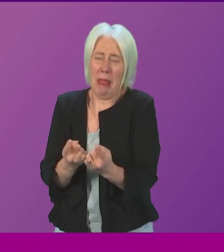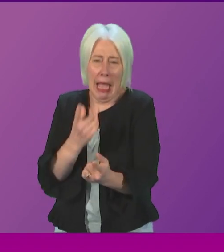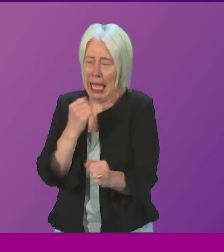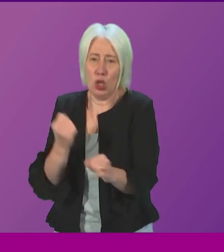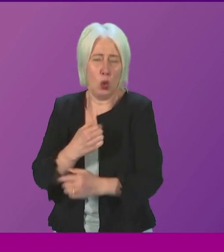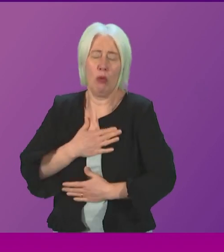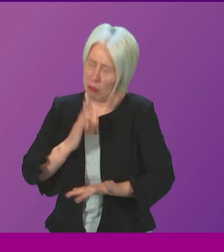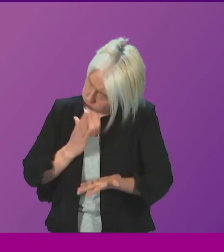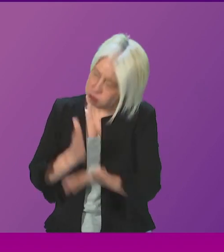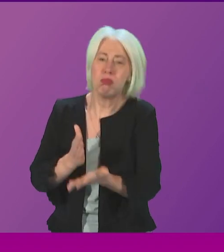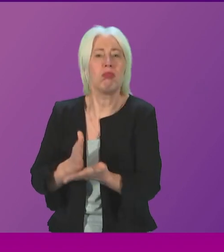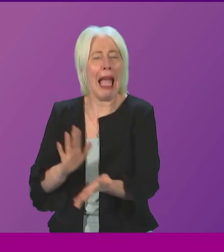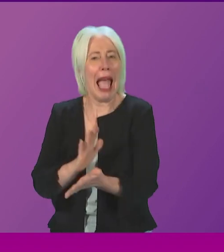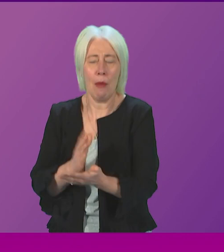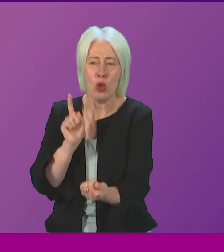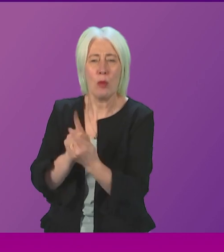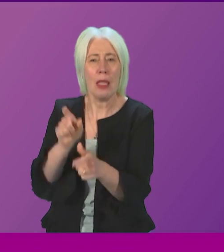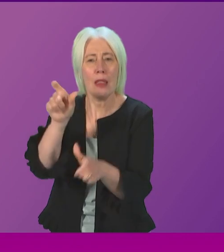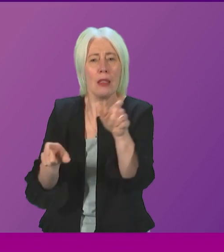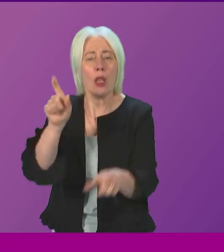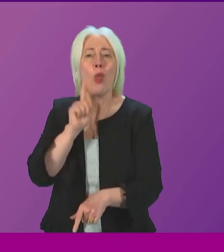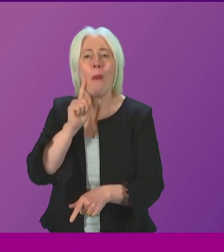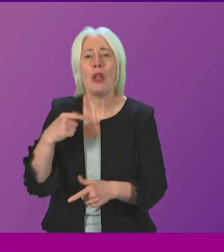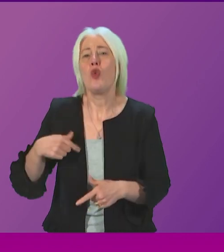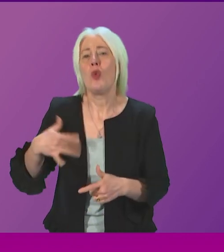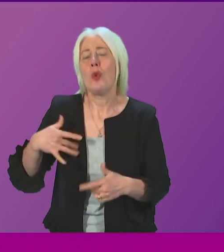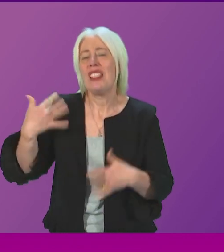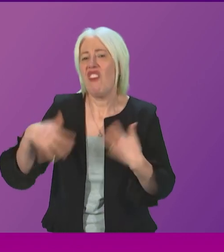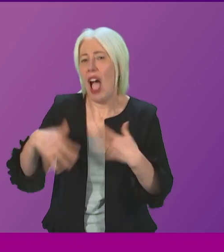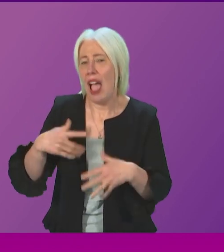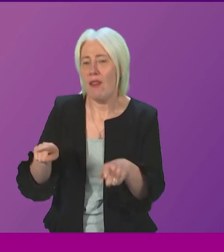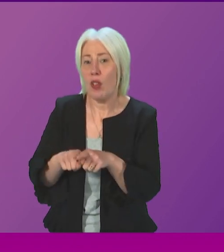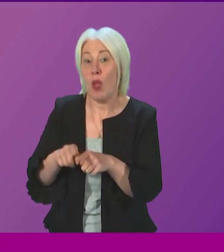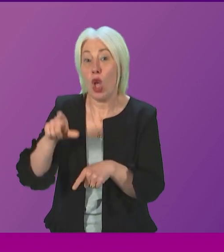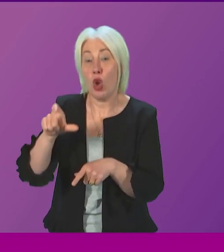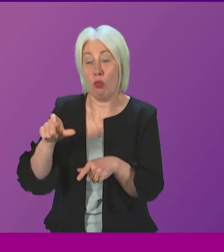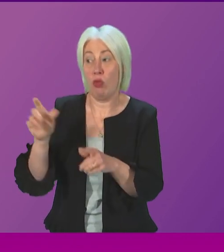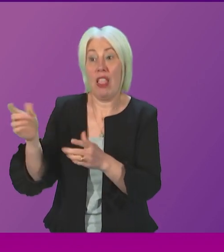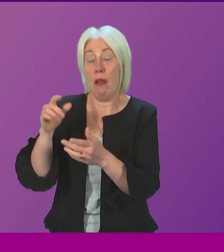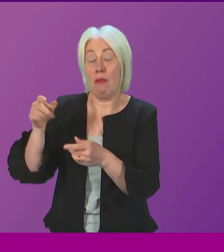I am happy to meet the survivors and I invite him to assist in facilitating that meeting.